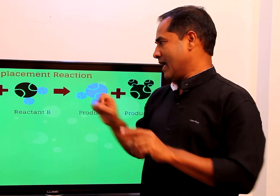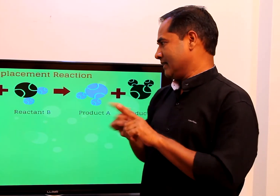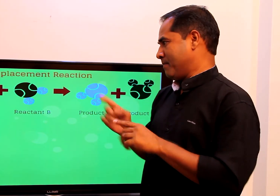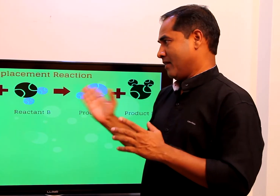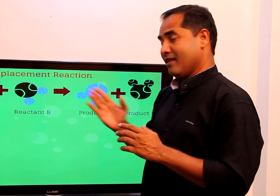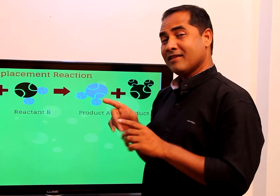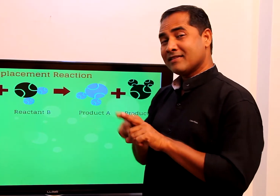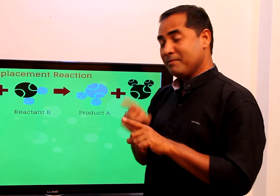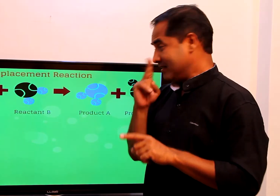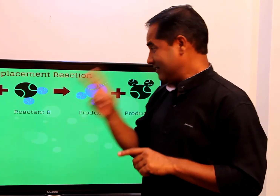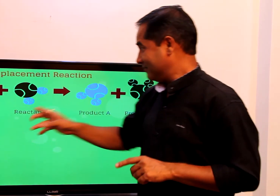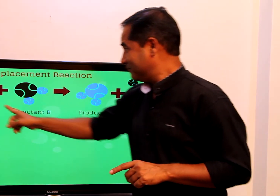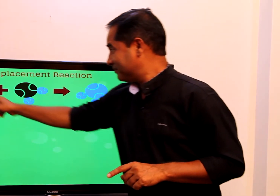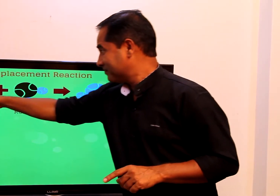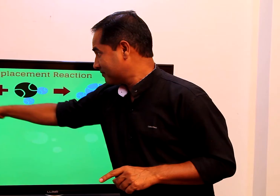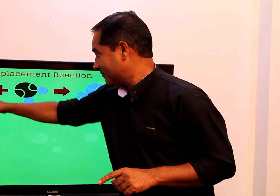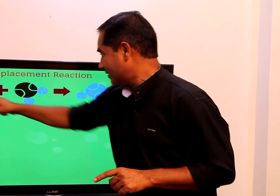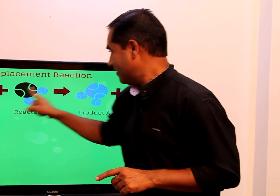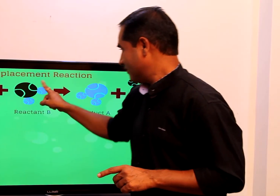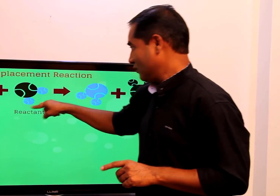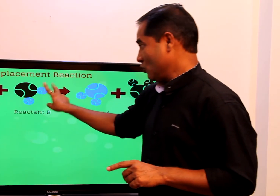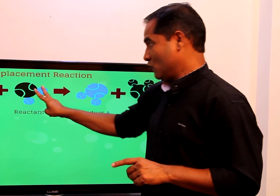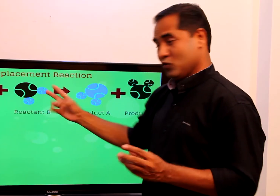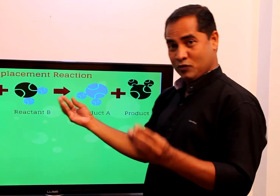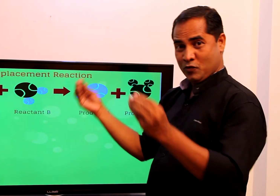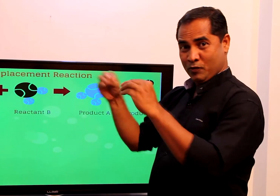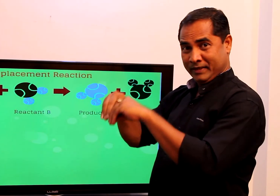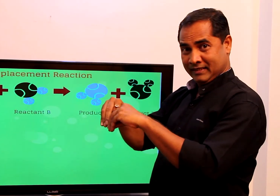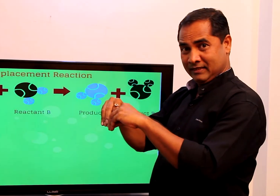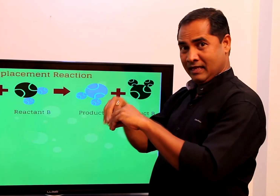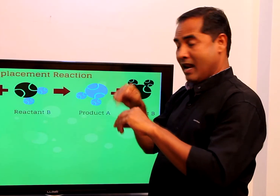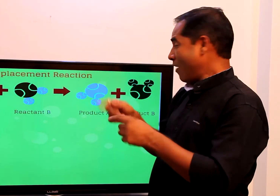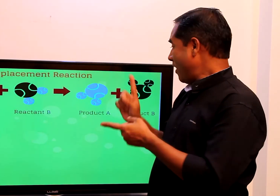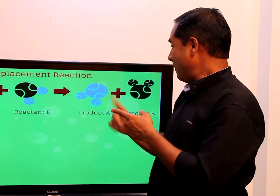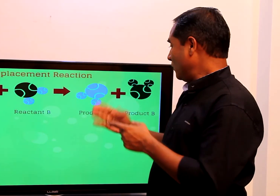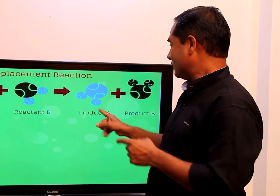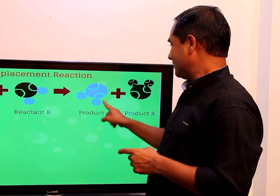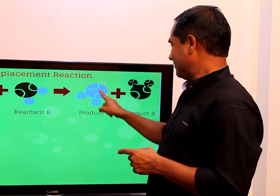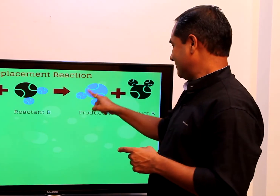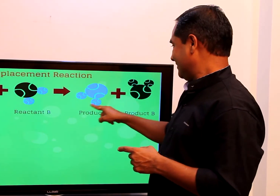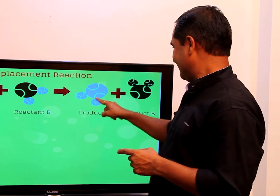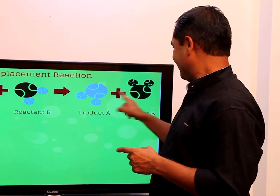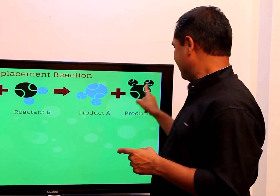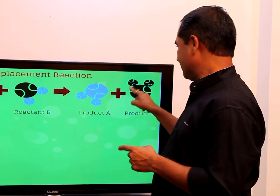now we will have both the elements being displaced. That is the double displacement reaction.